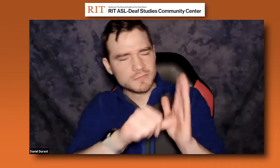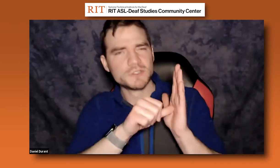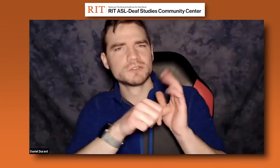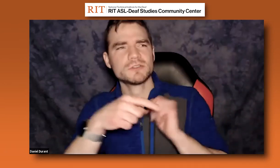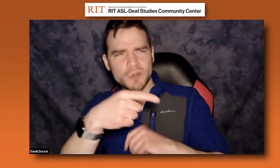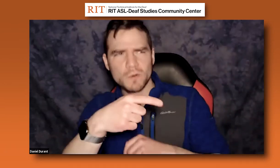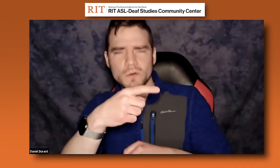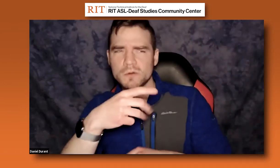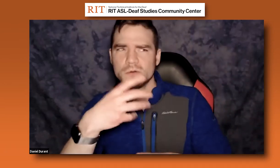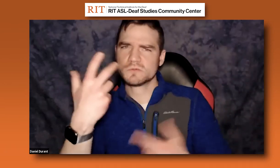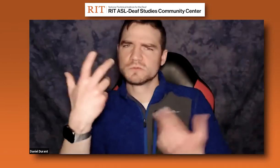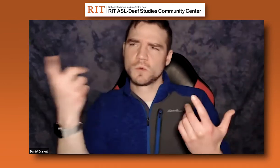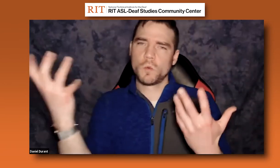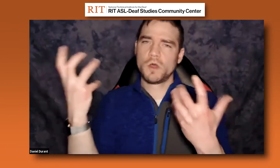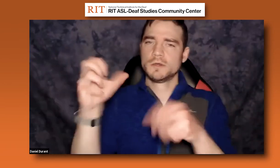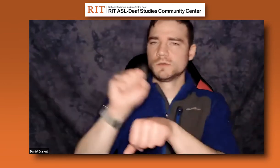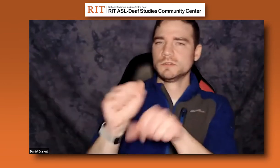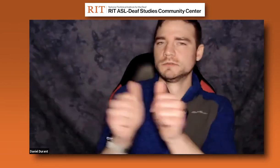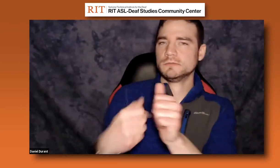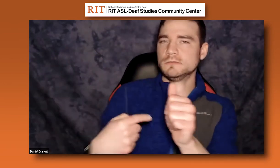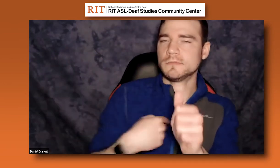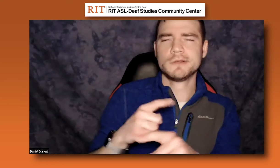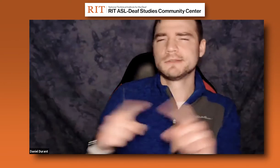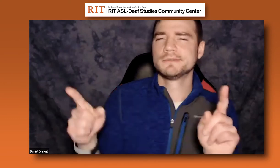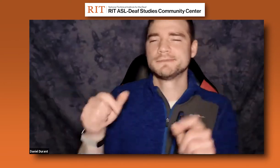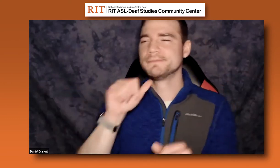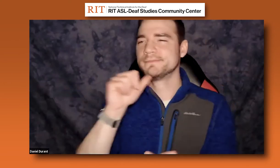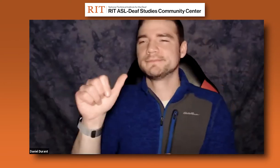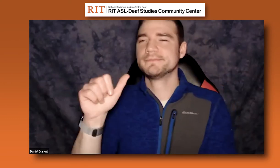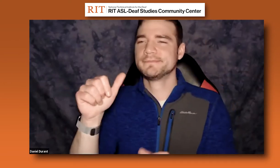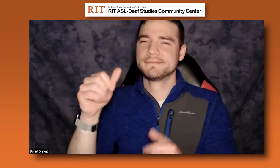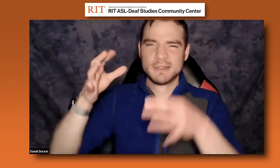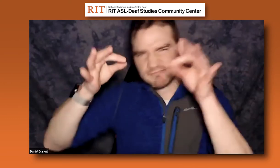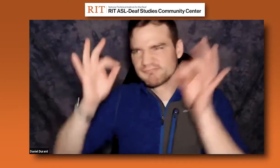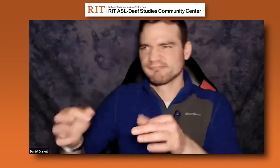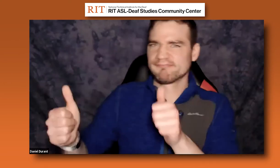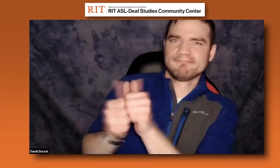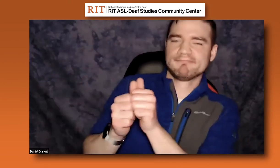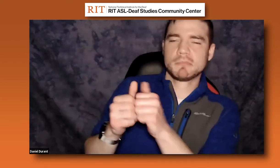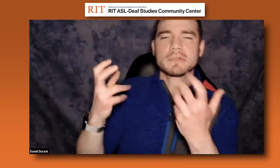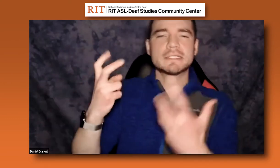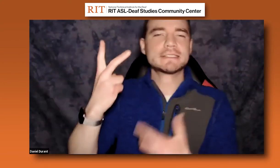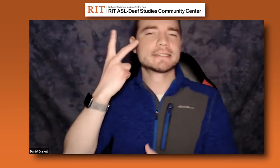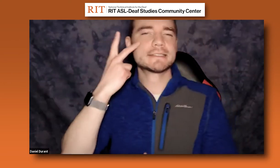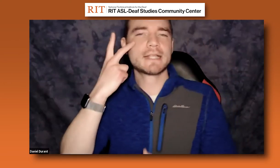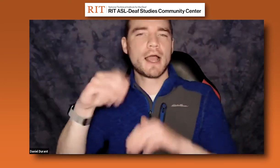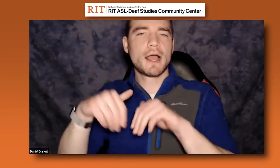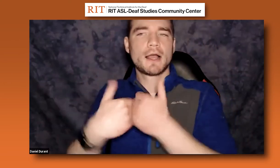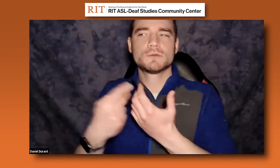they were impressed with my work, so they wanted to see if they could work with me. It wasn't a definite decision,